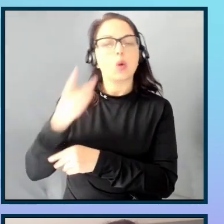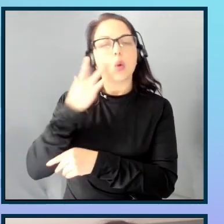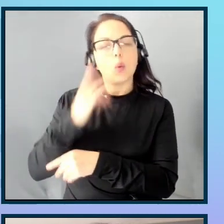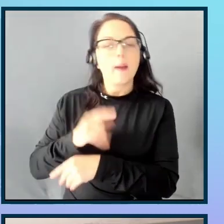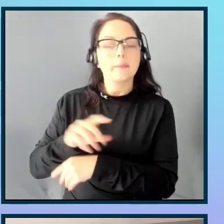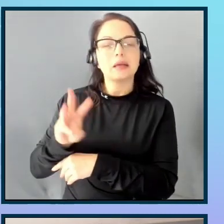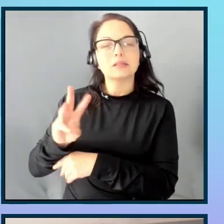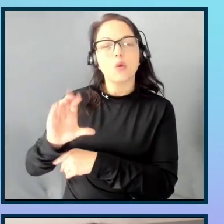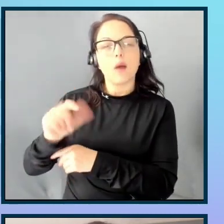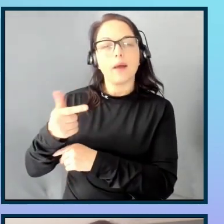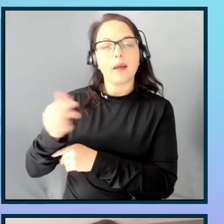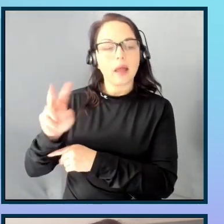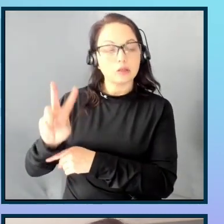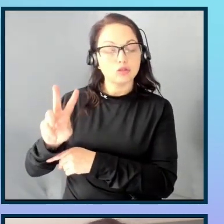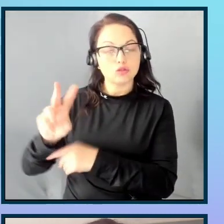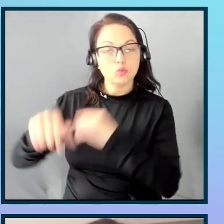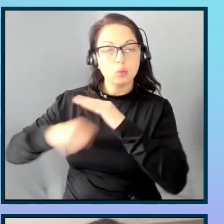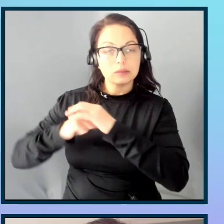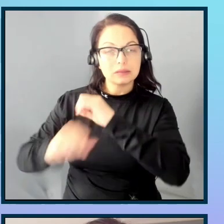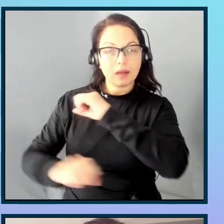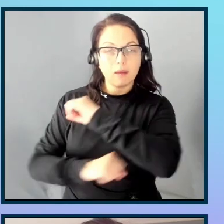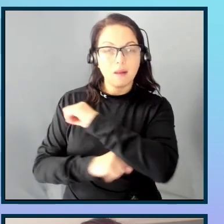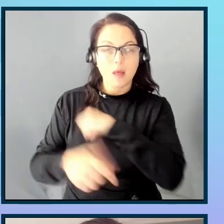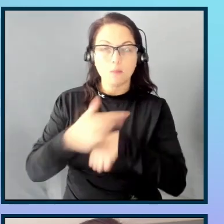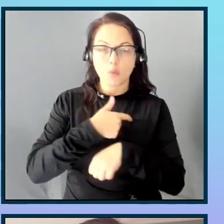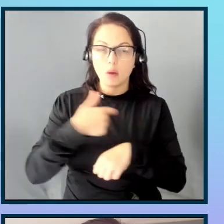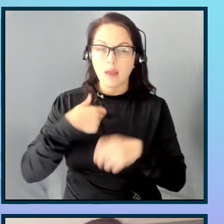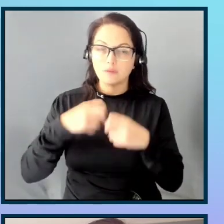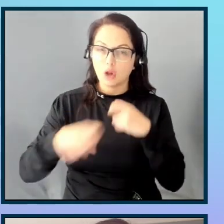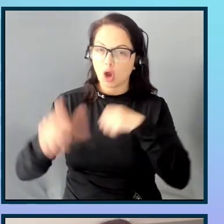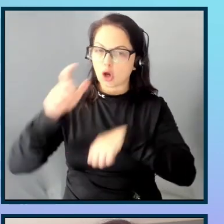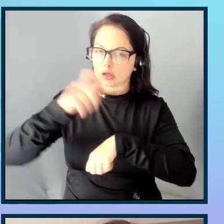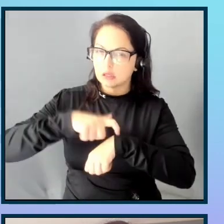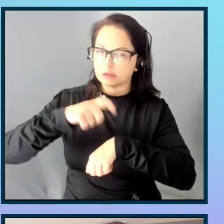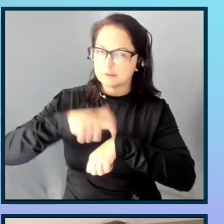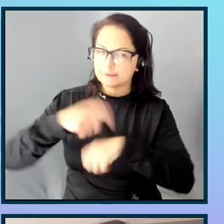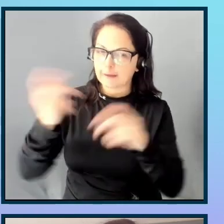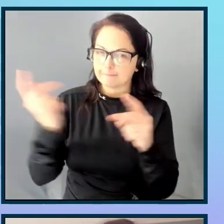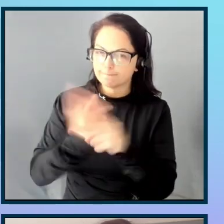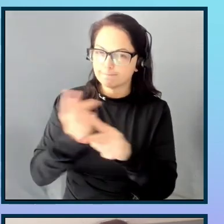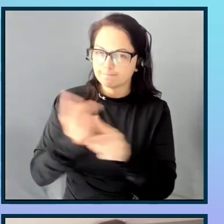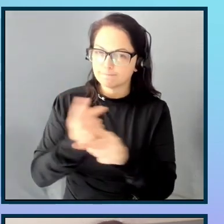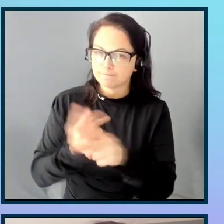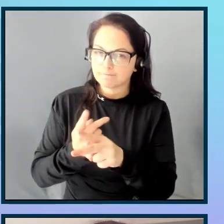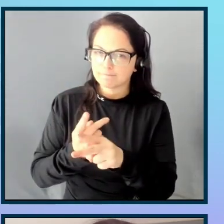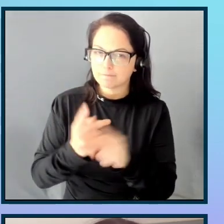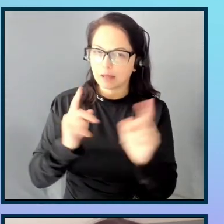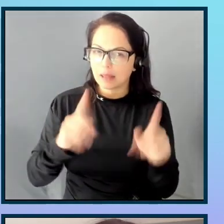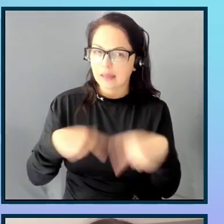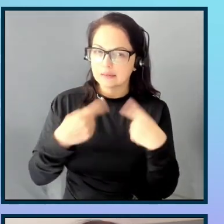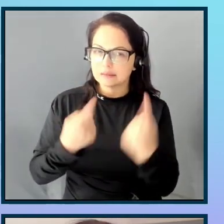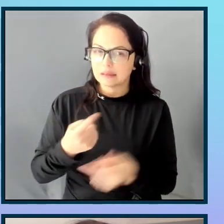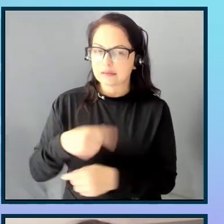we're having a very hard time addressing that. And since WCAG 2 is effectively